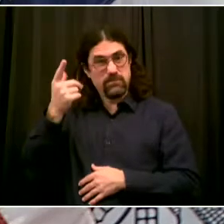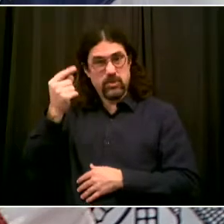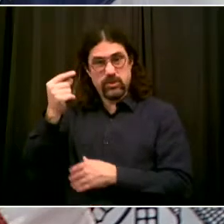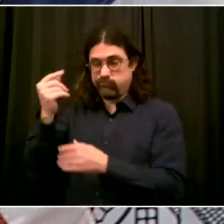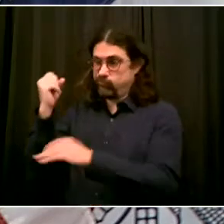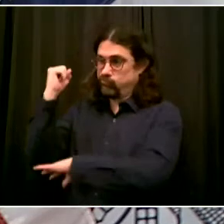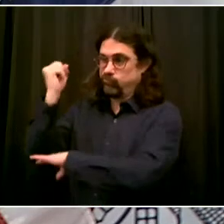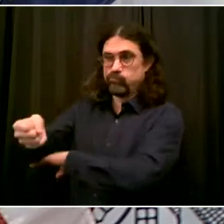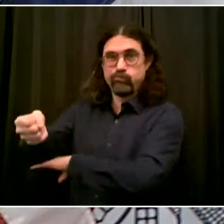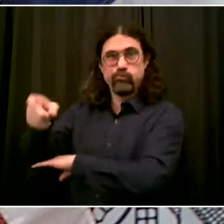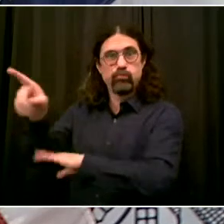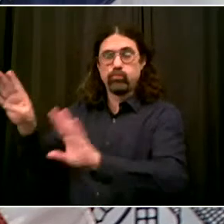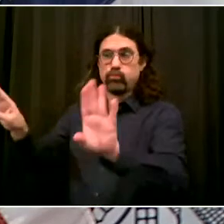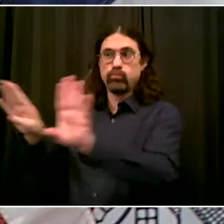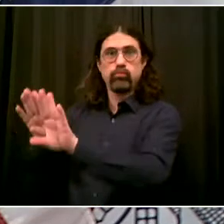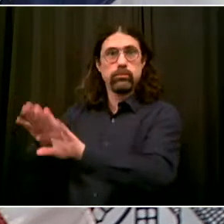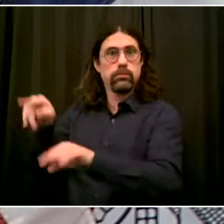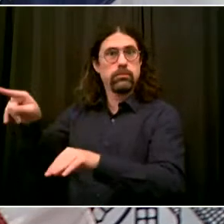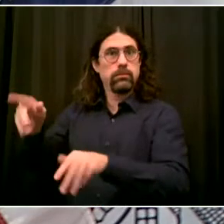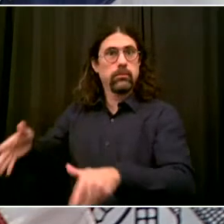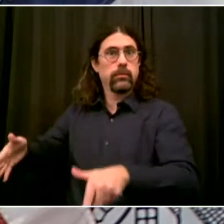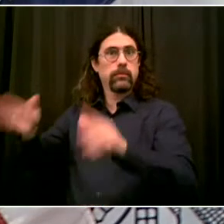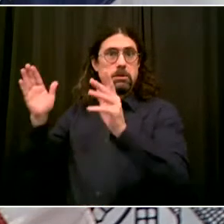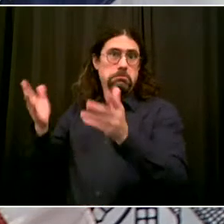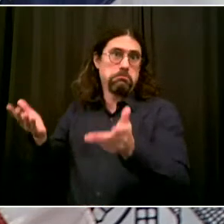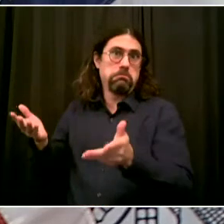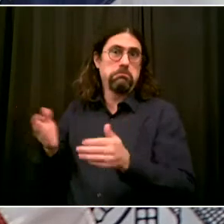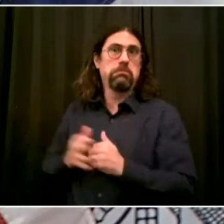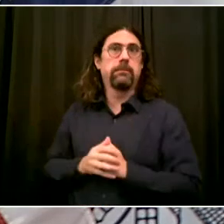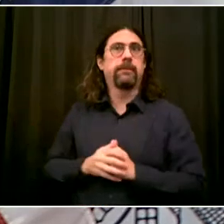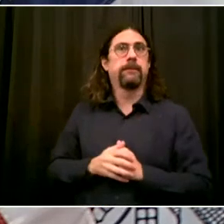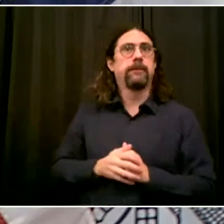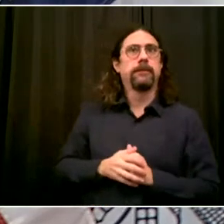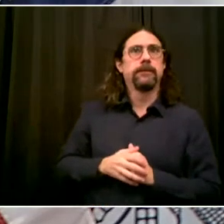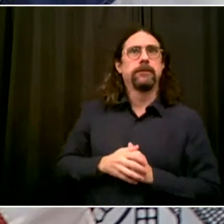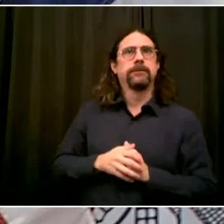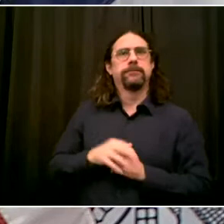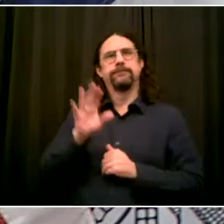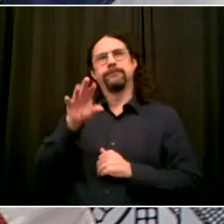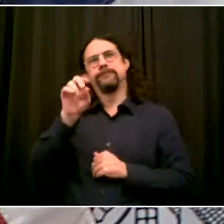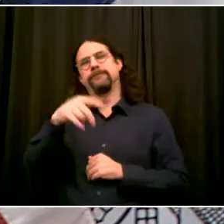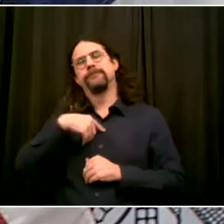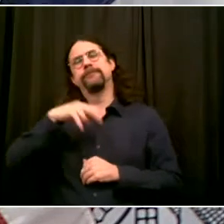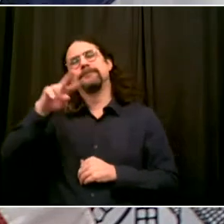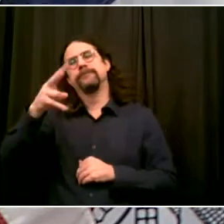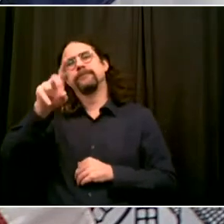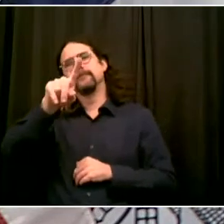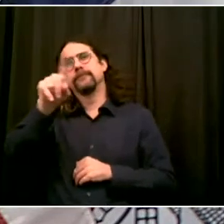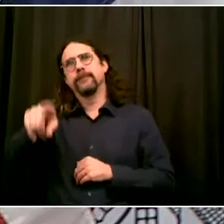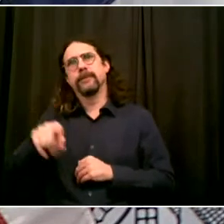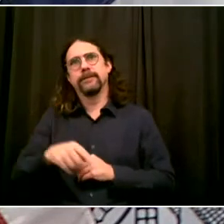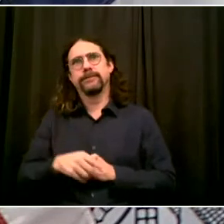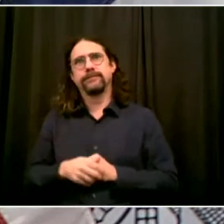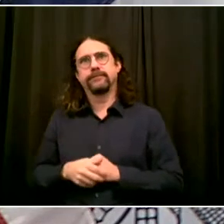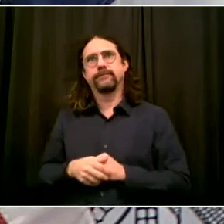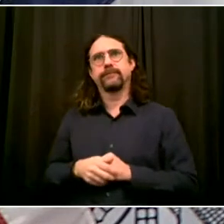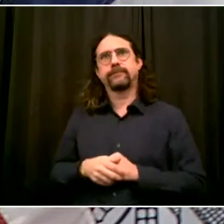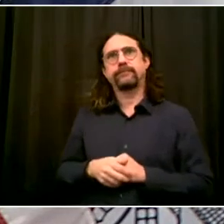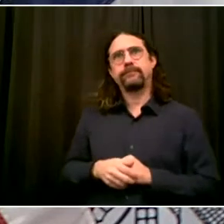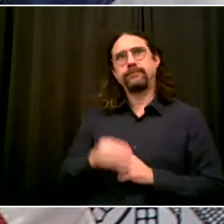WE HAVE A WEDDING WHERE THOUOUASNDNDS OF PEOPLE HAVE SHOWED UP. WE HAVE A PARTY SCENE SO ANRAMPT T